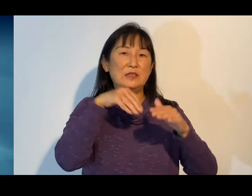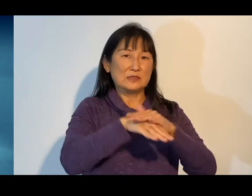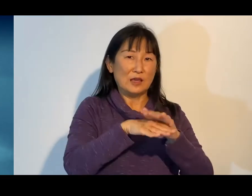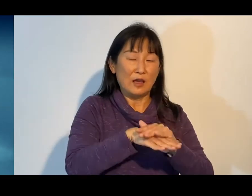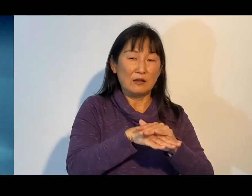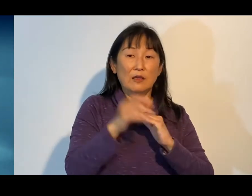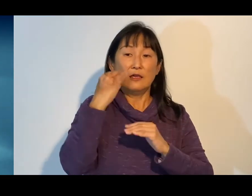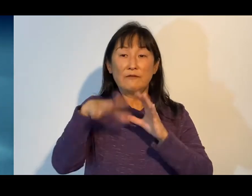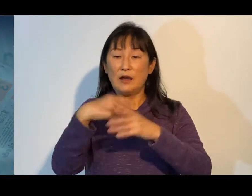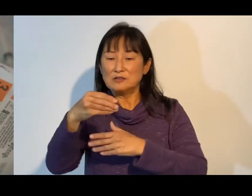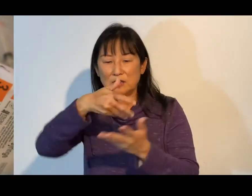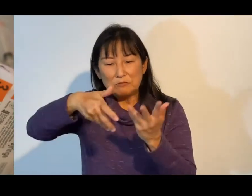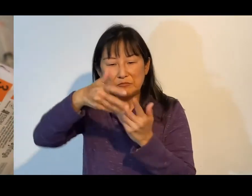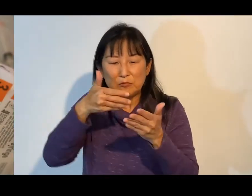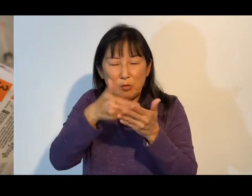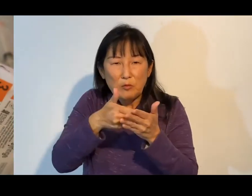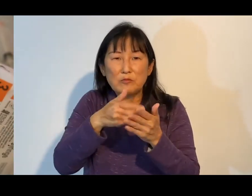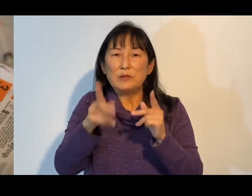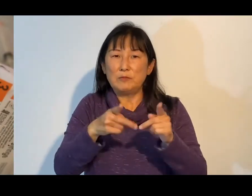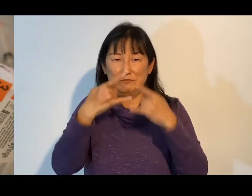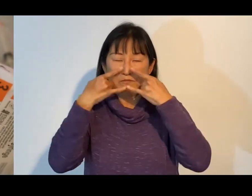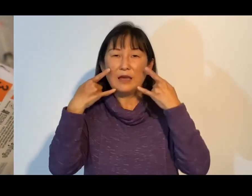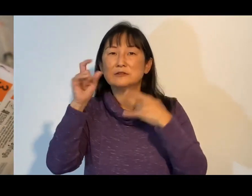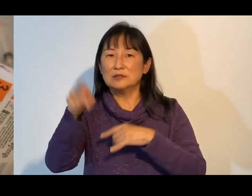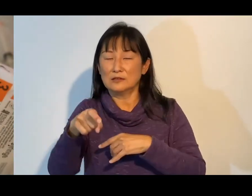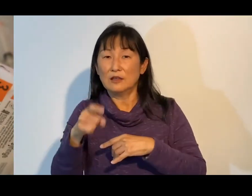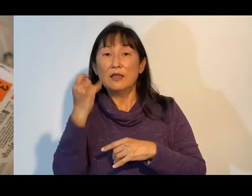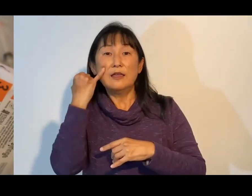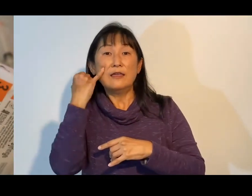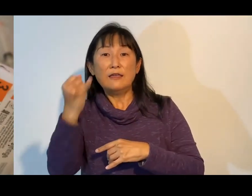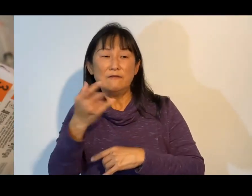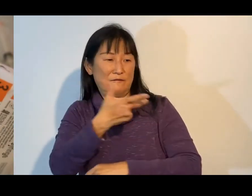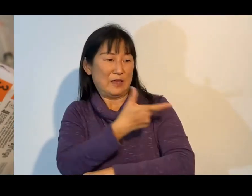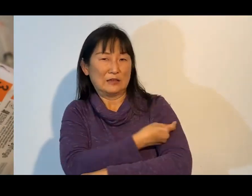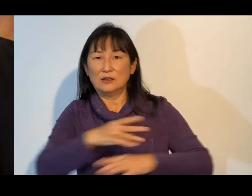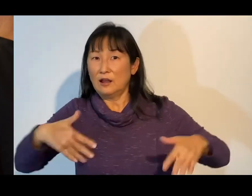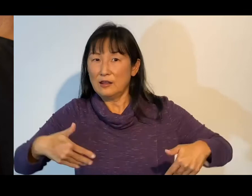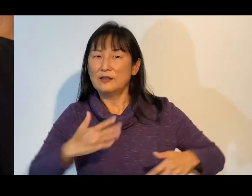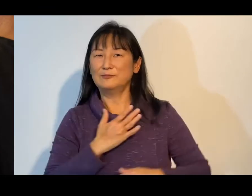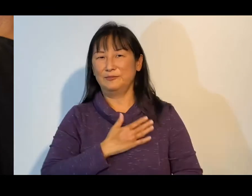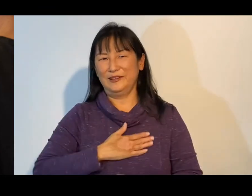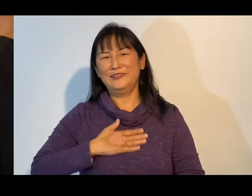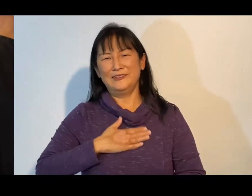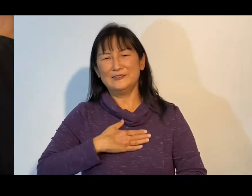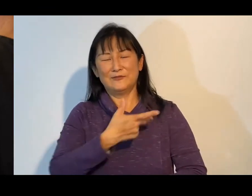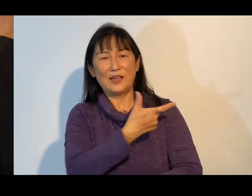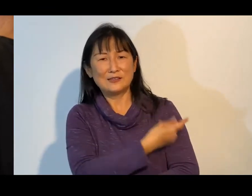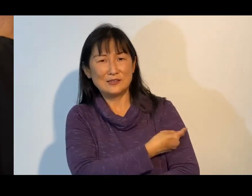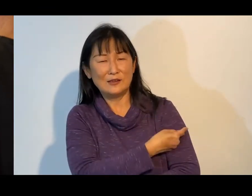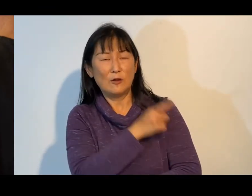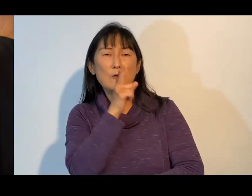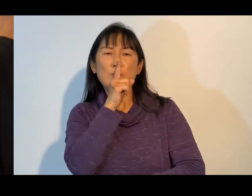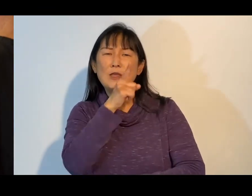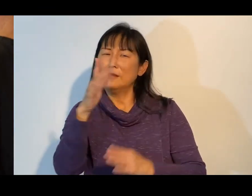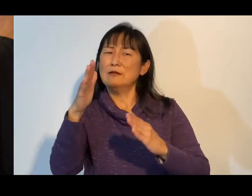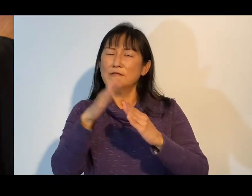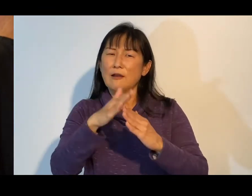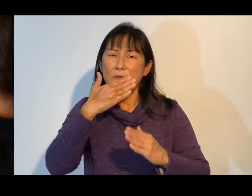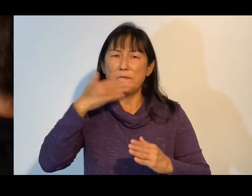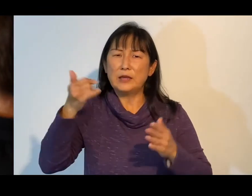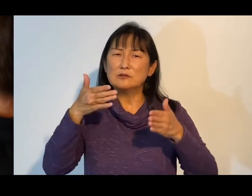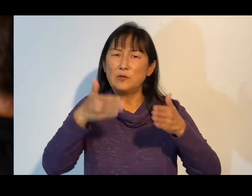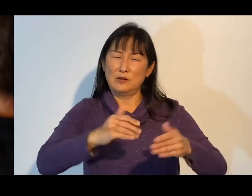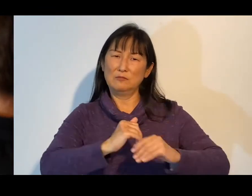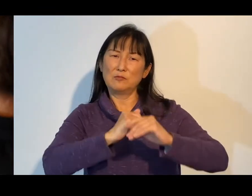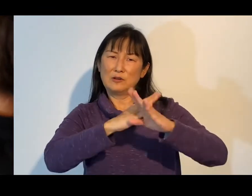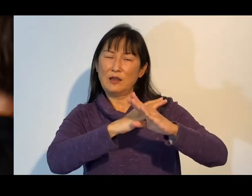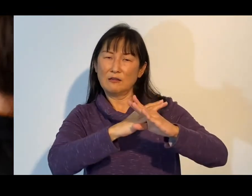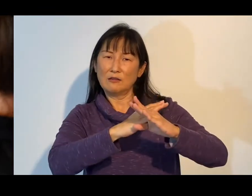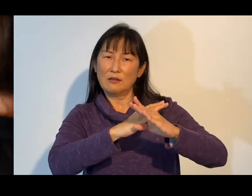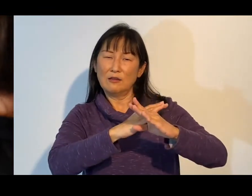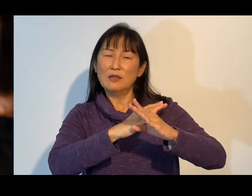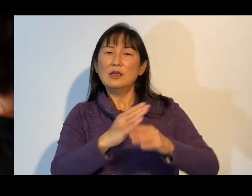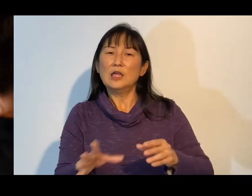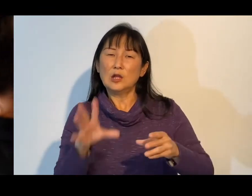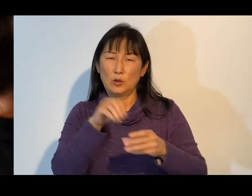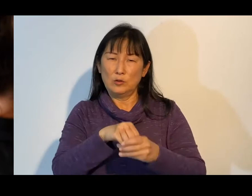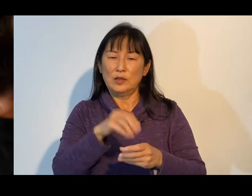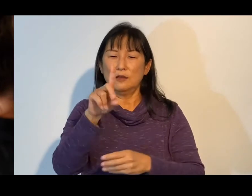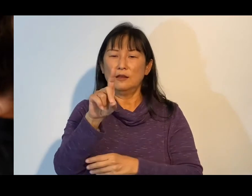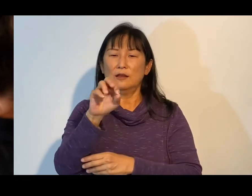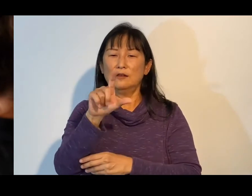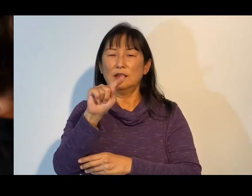If you haven’t already, please protect yourself and our community by getting vaccinated. Vaccines are our most effective tool against COVID-19, including the Delta variant. Vaccination protects you